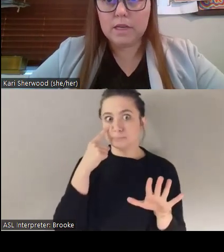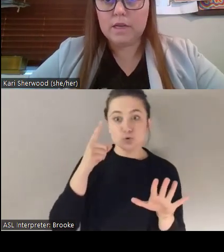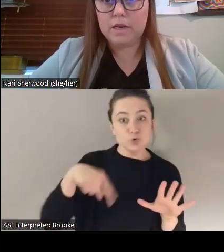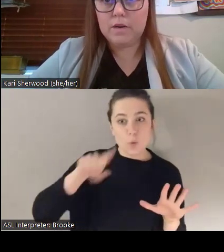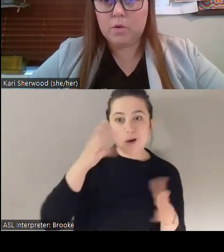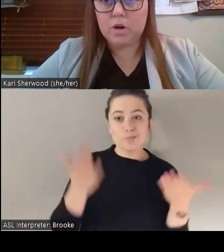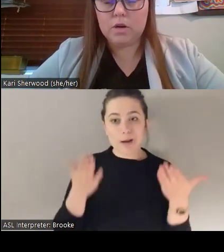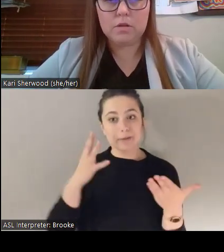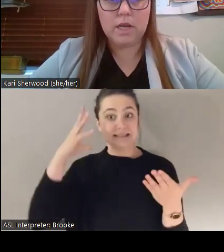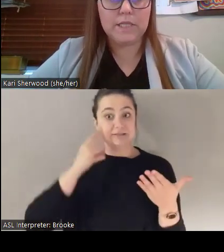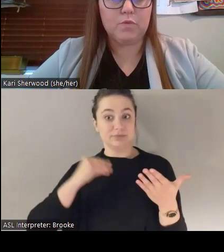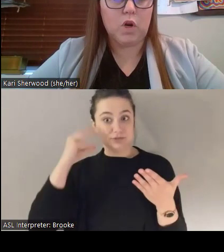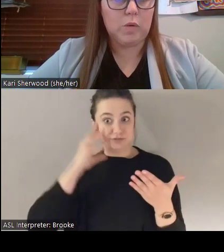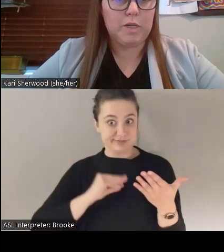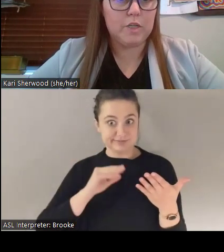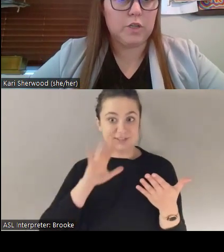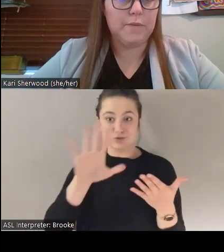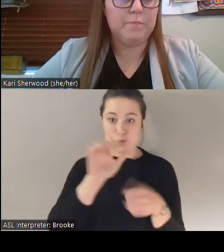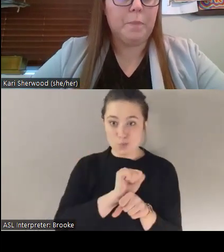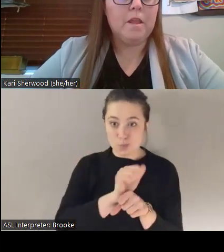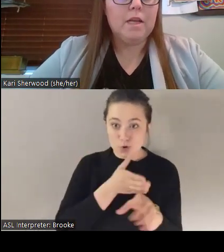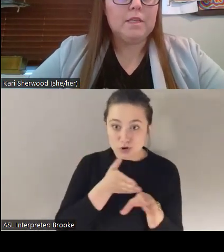in your lines of work potentially.